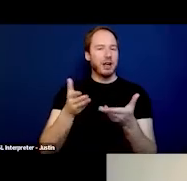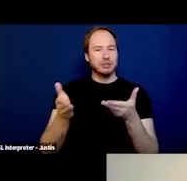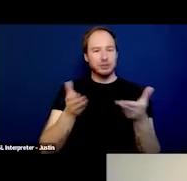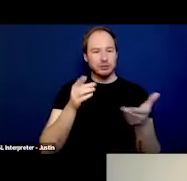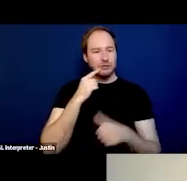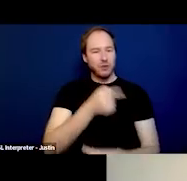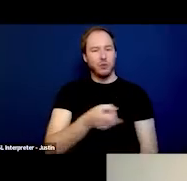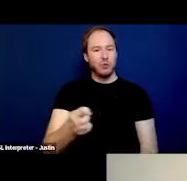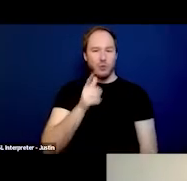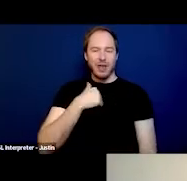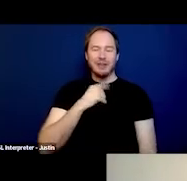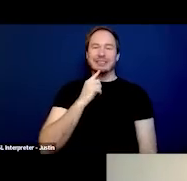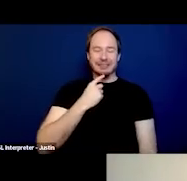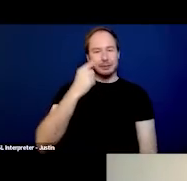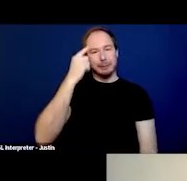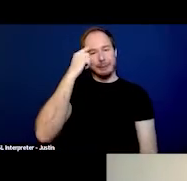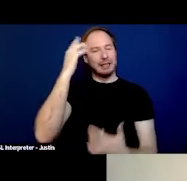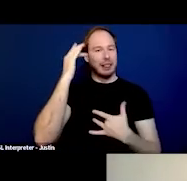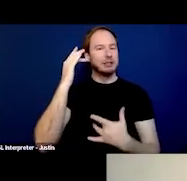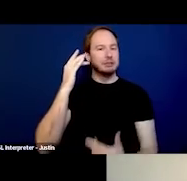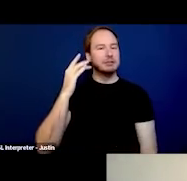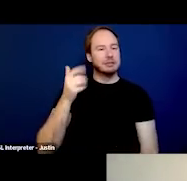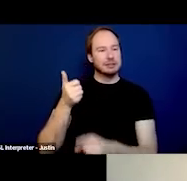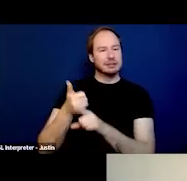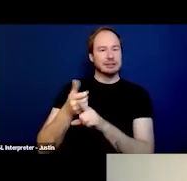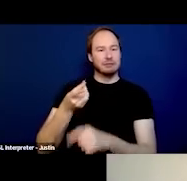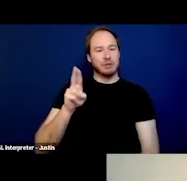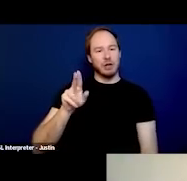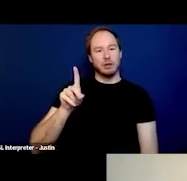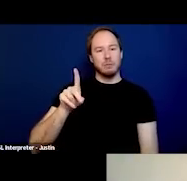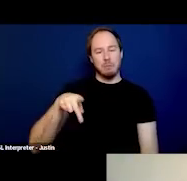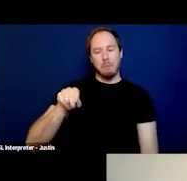with serious mental illness. Dr. Ponce, thank you so much for being with us today.